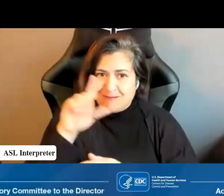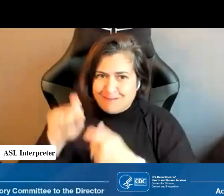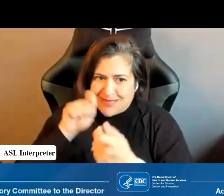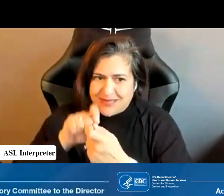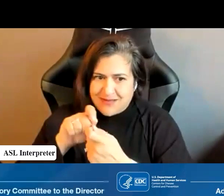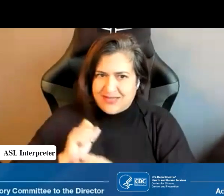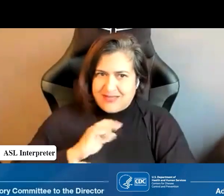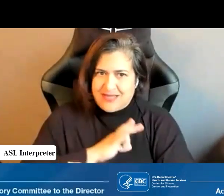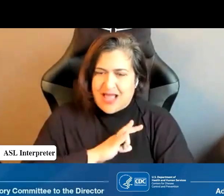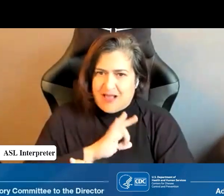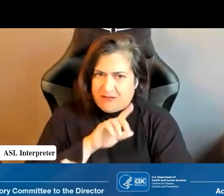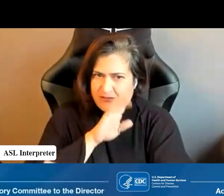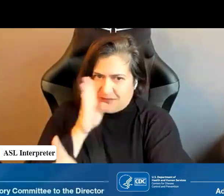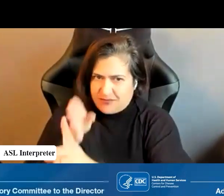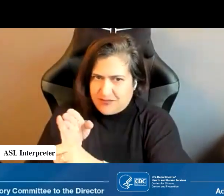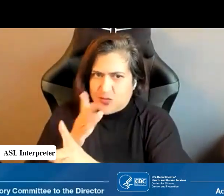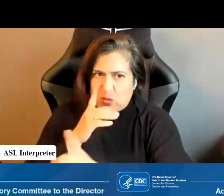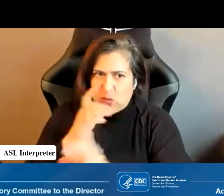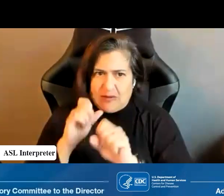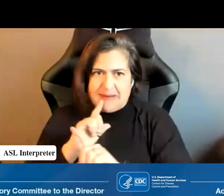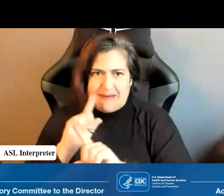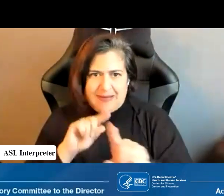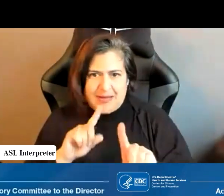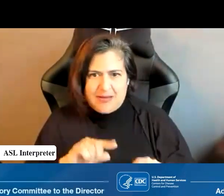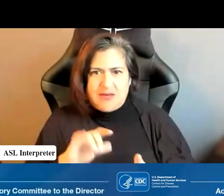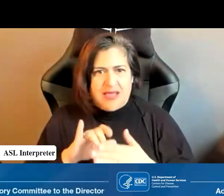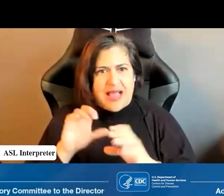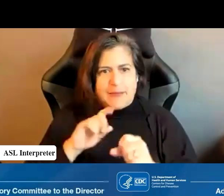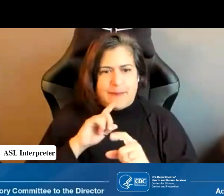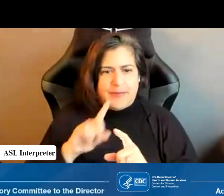who show up that can actually serve as the nidus for the momentum to continue.